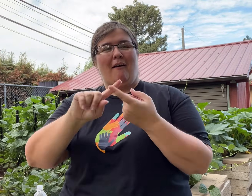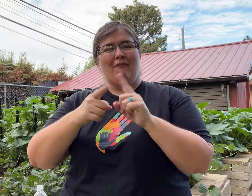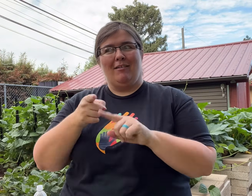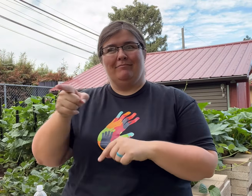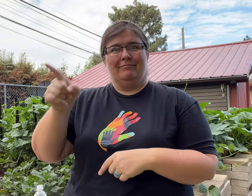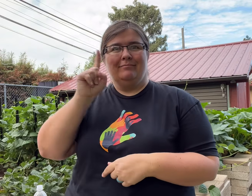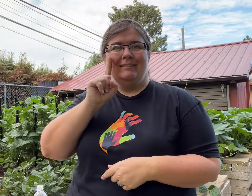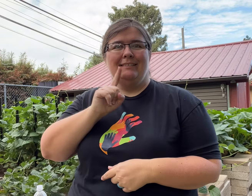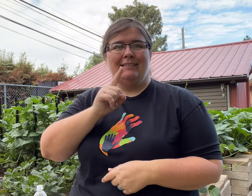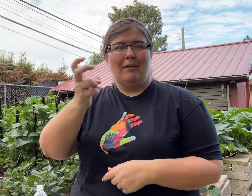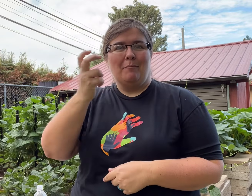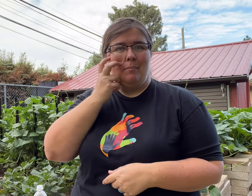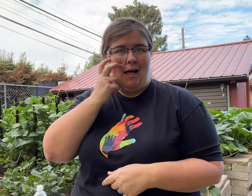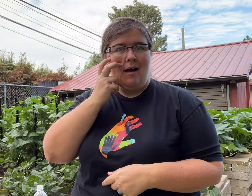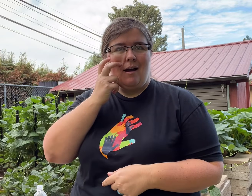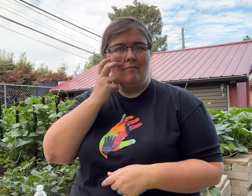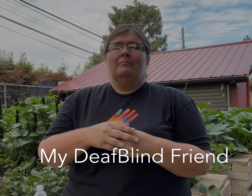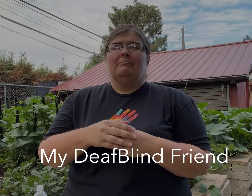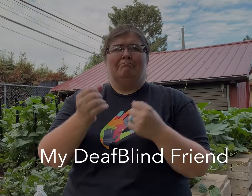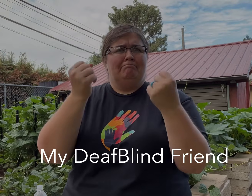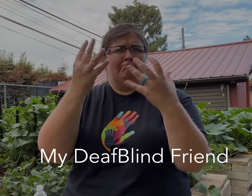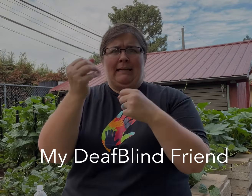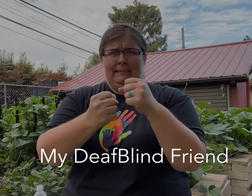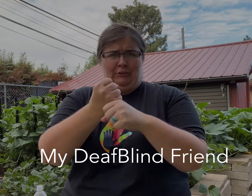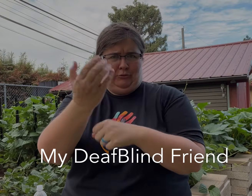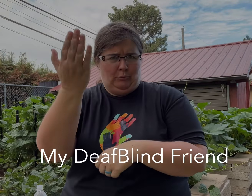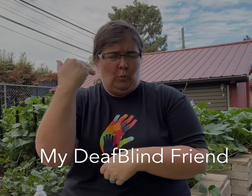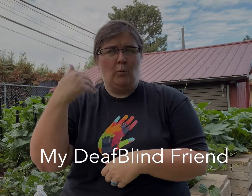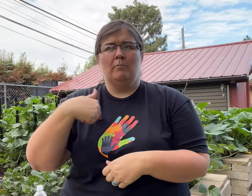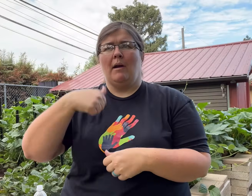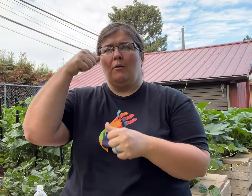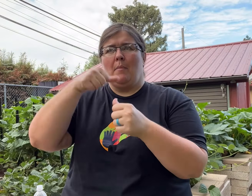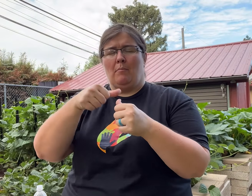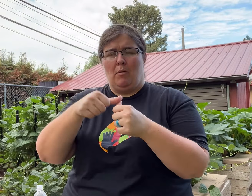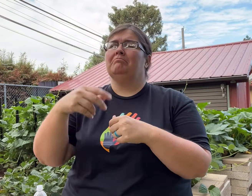I wanted to share the story of my friend who's deaf and blind (DeafBlind). I I remember many